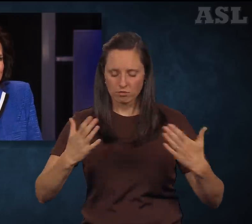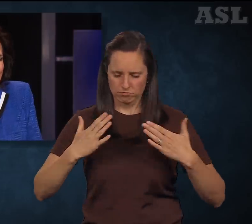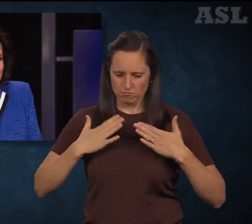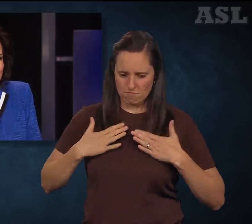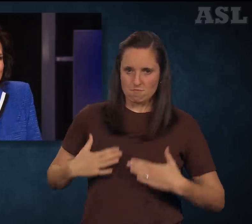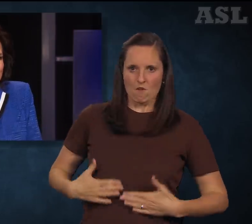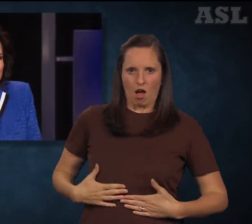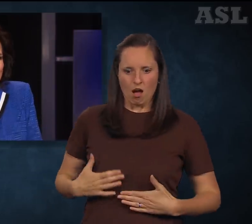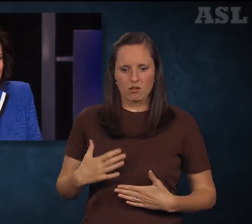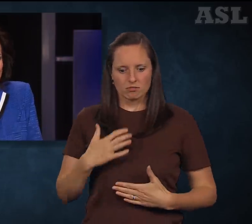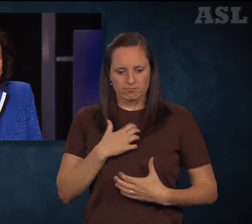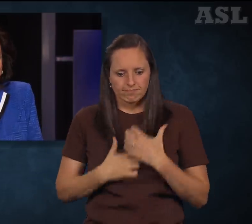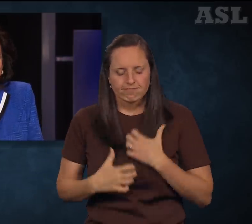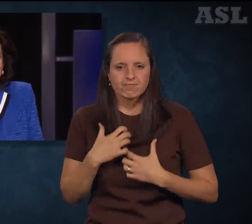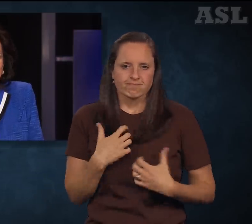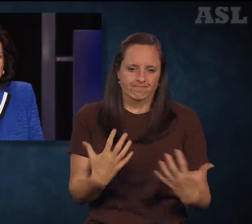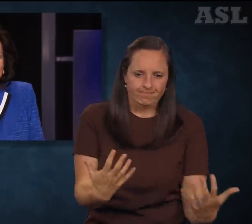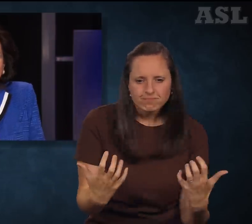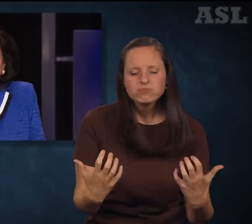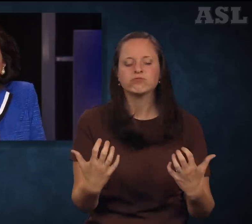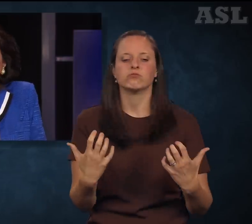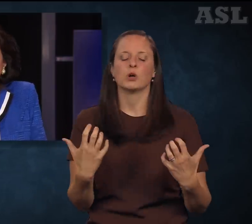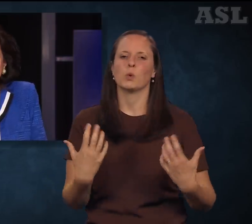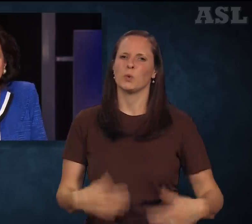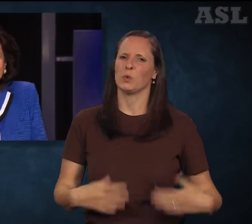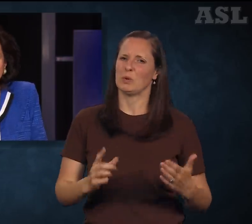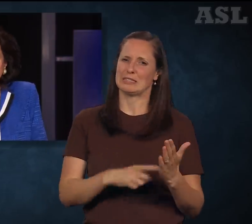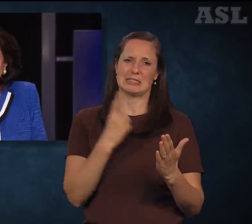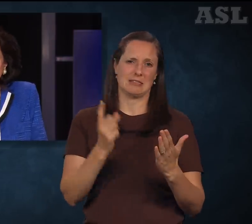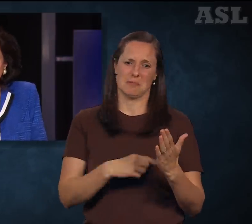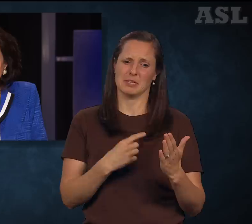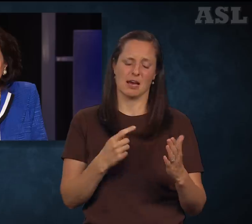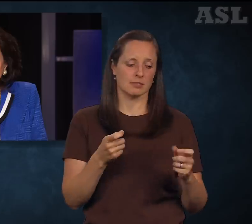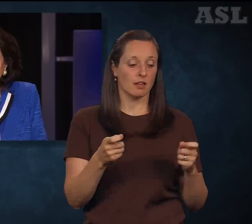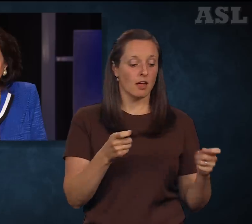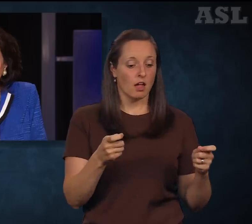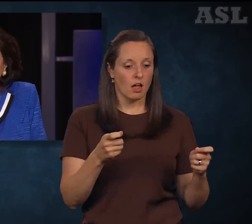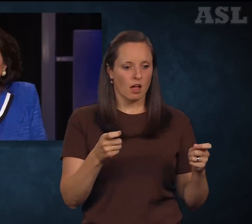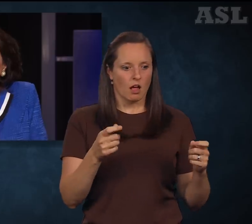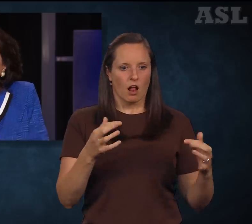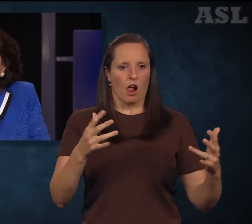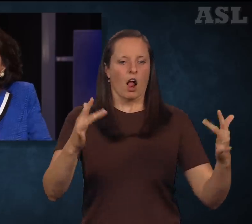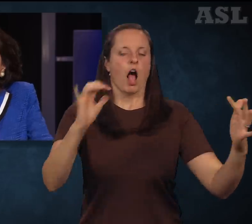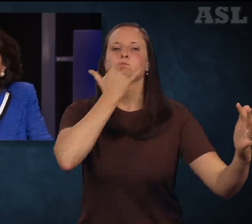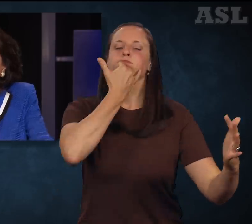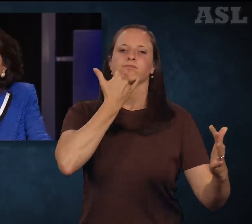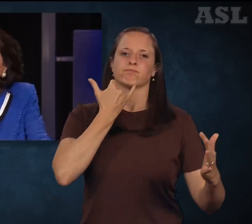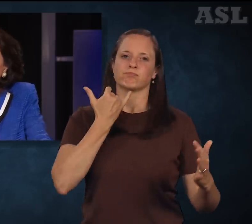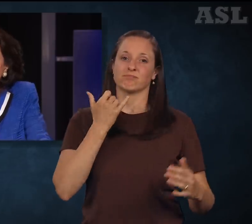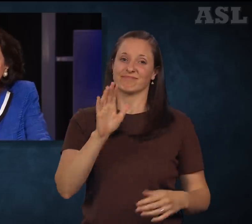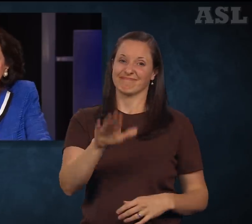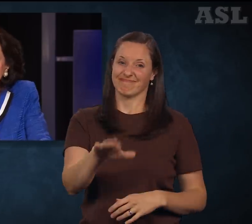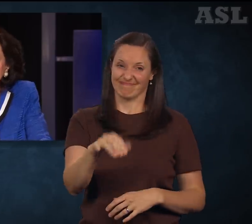OUR BODIES' APPETITES AND